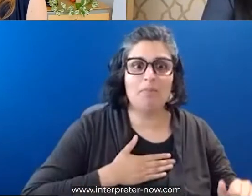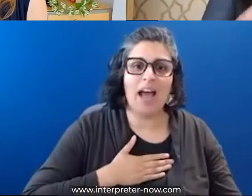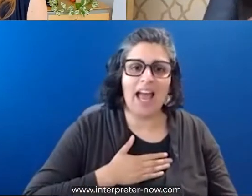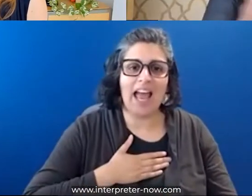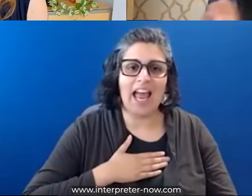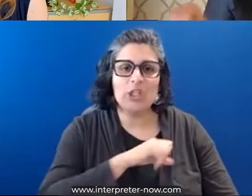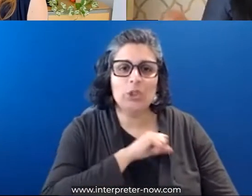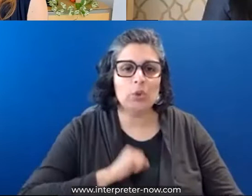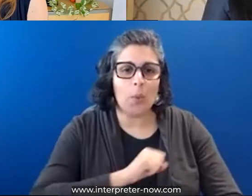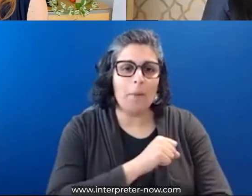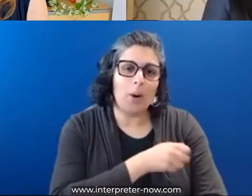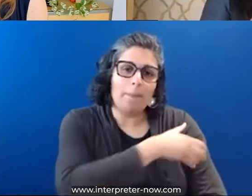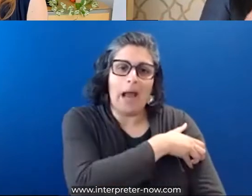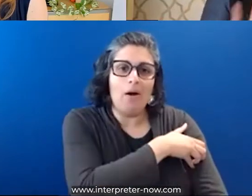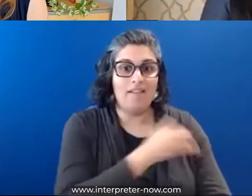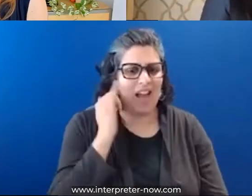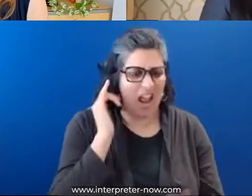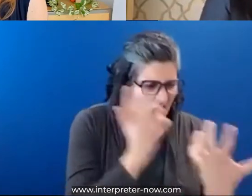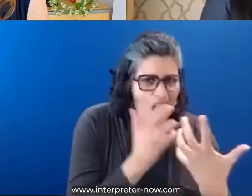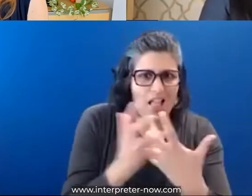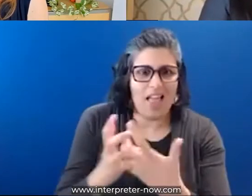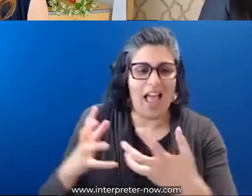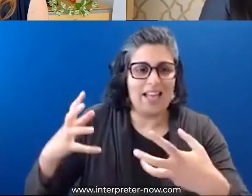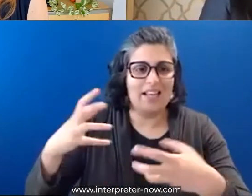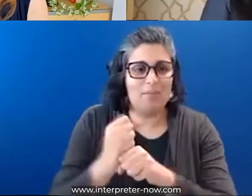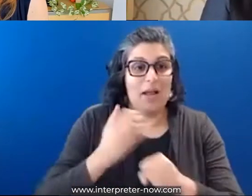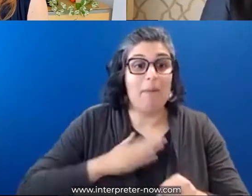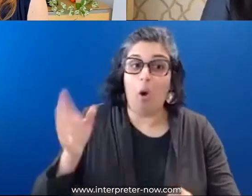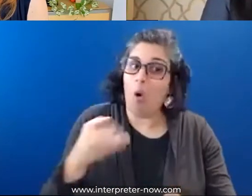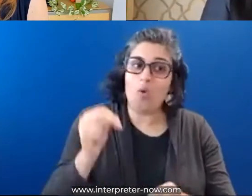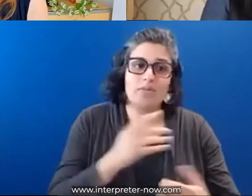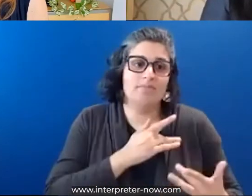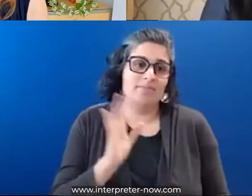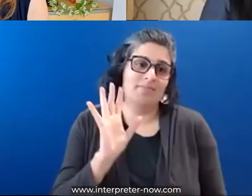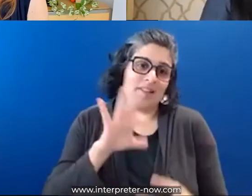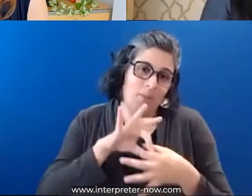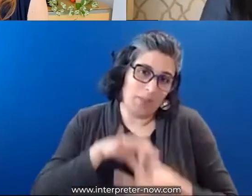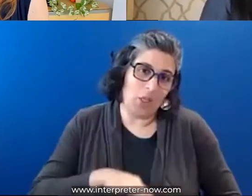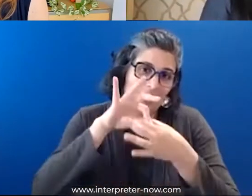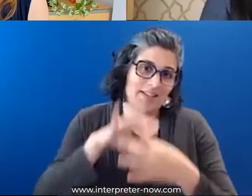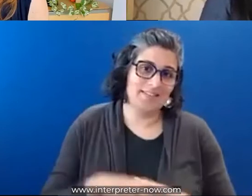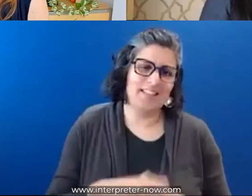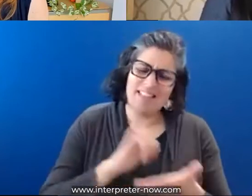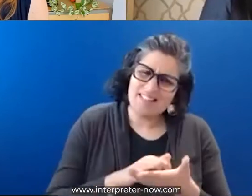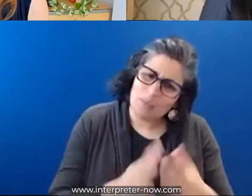If I could fit in with every group, I could create my own sense of belonging. And I think that's really important.